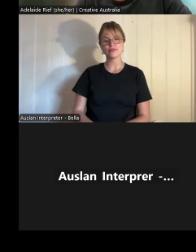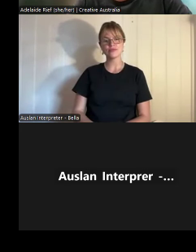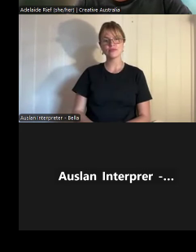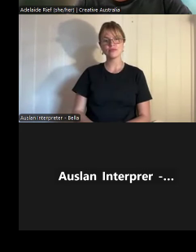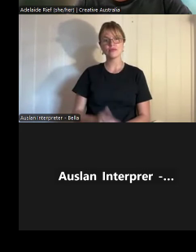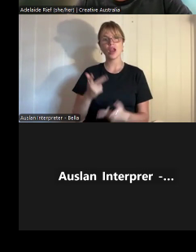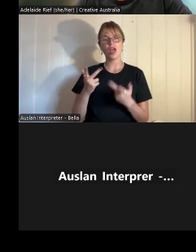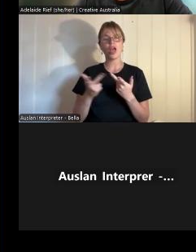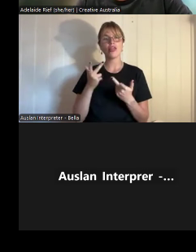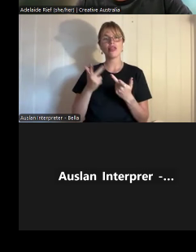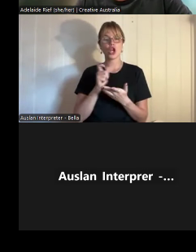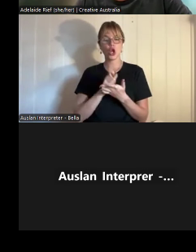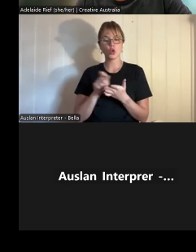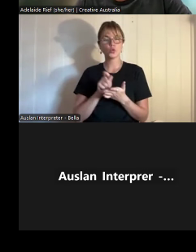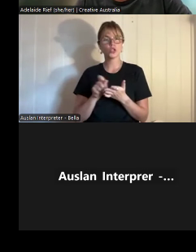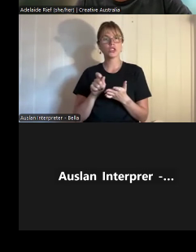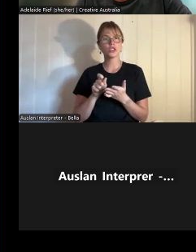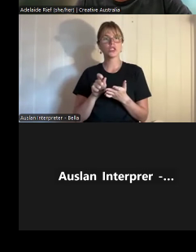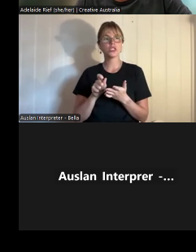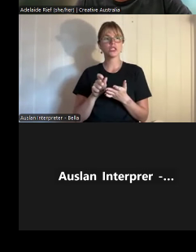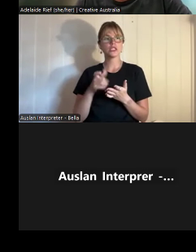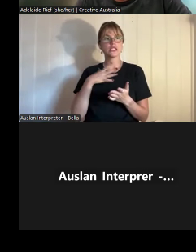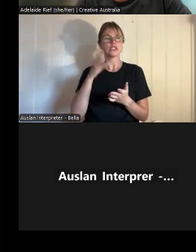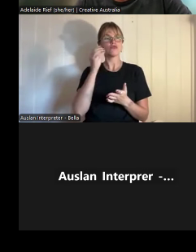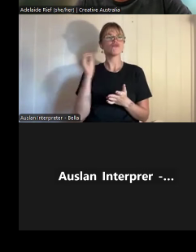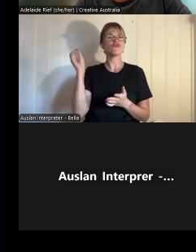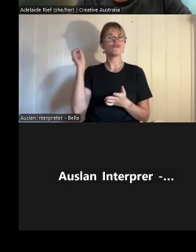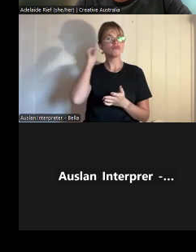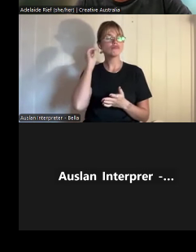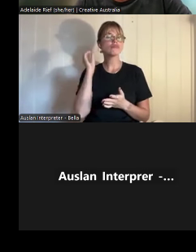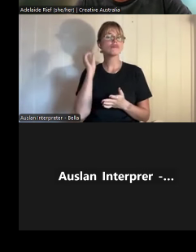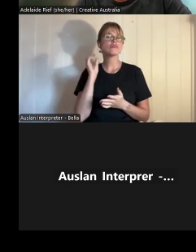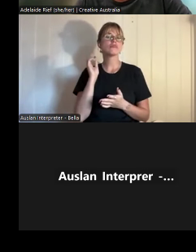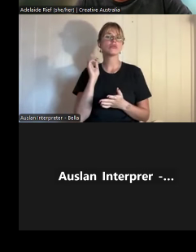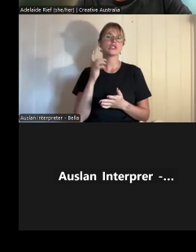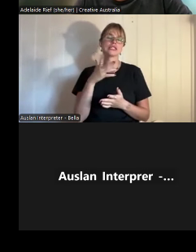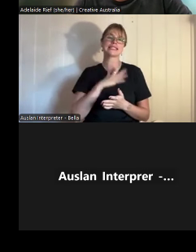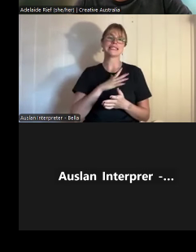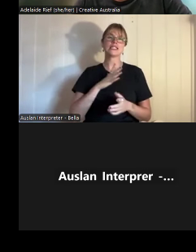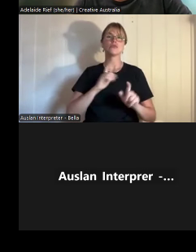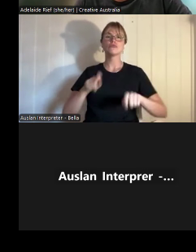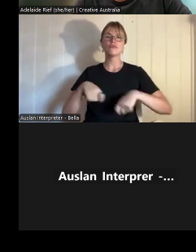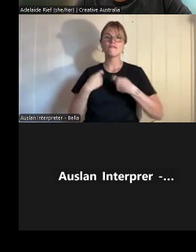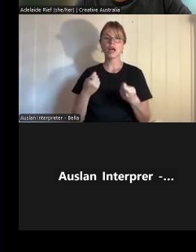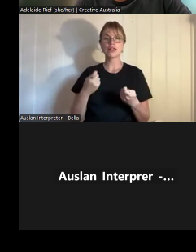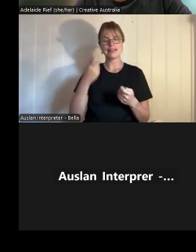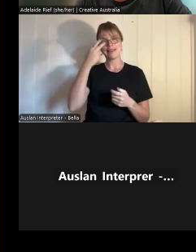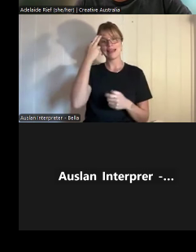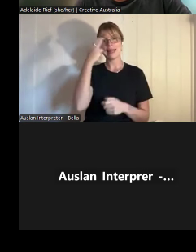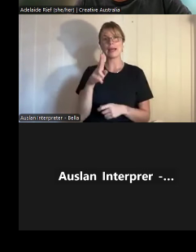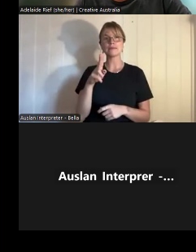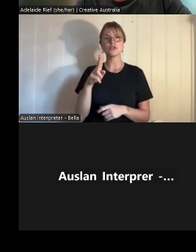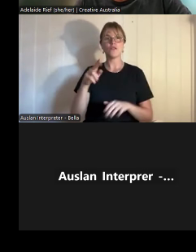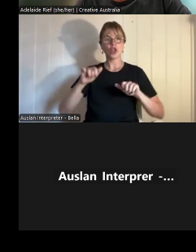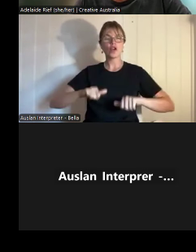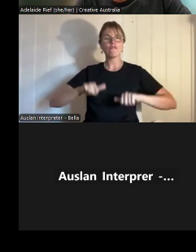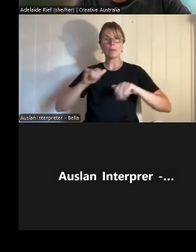make here is that we will ask you to provide the names of the confirmed Board and staff members